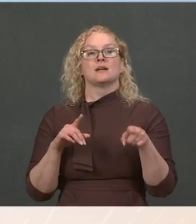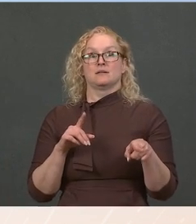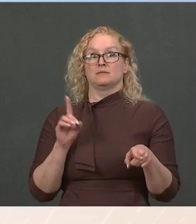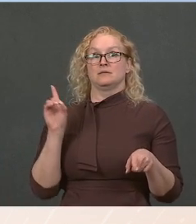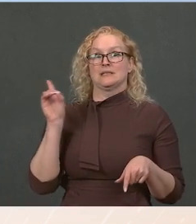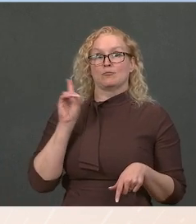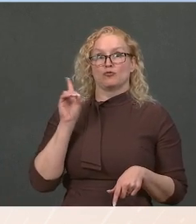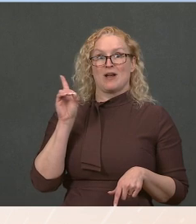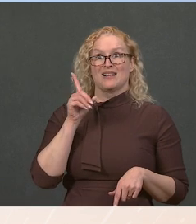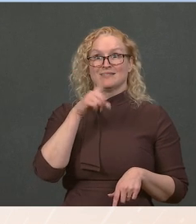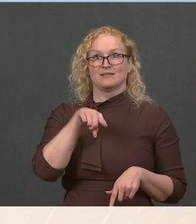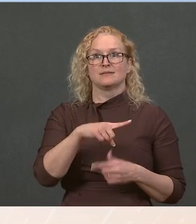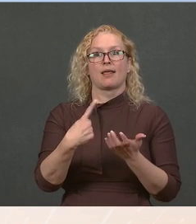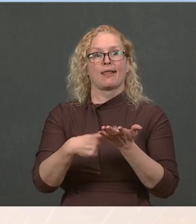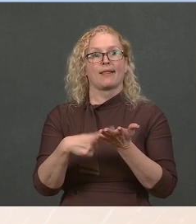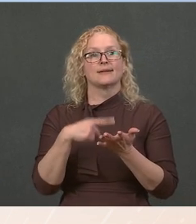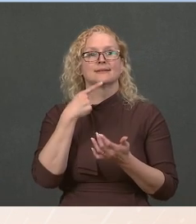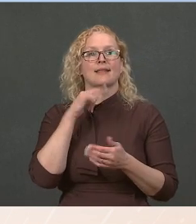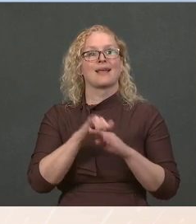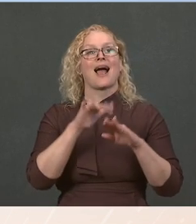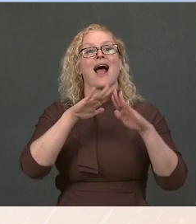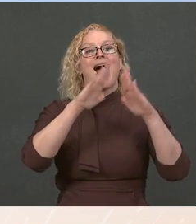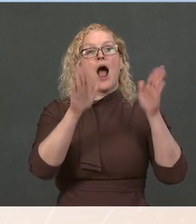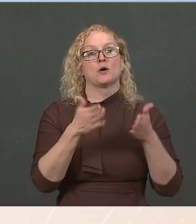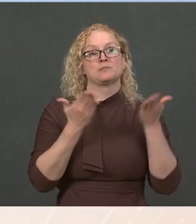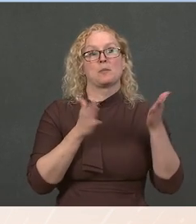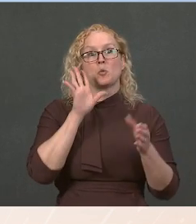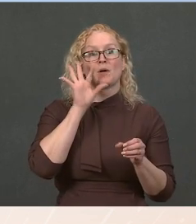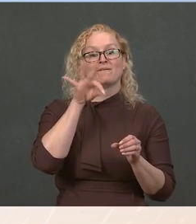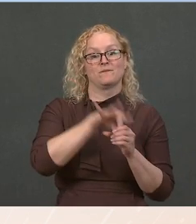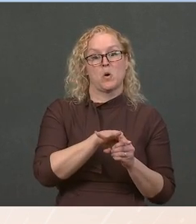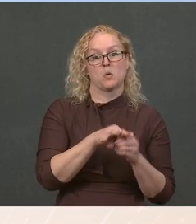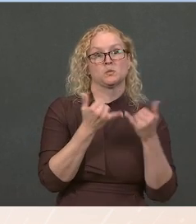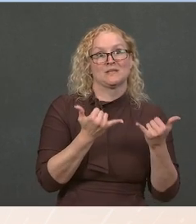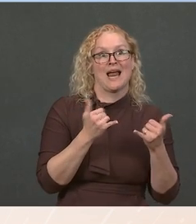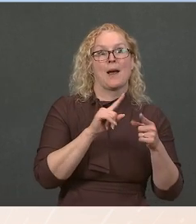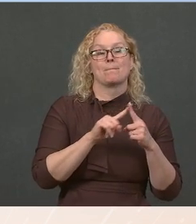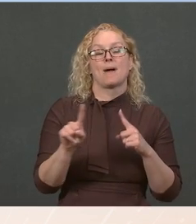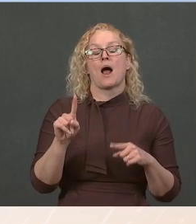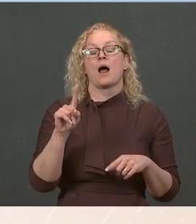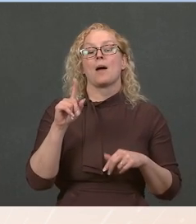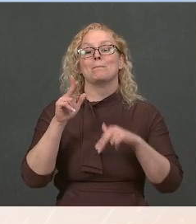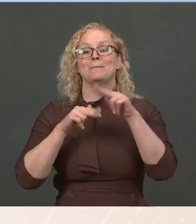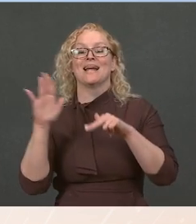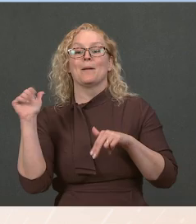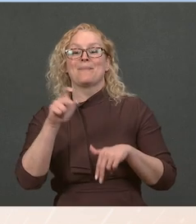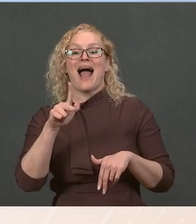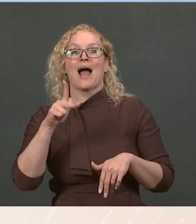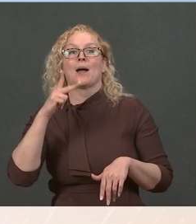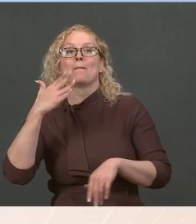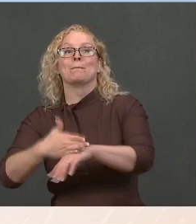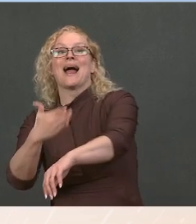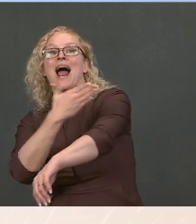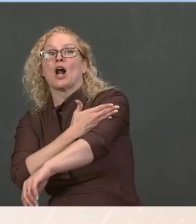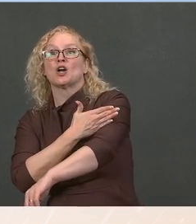but could postpone action on the Build Back Better plan over its cost. And I wondered if you could say if that is acceptable to the President